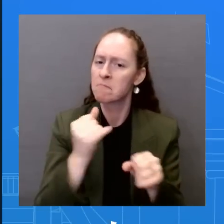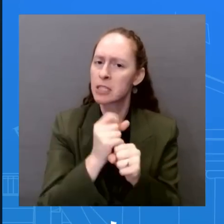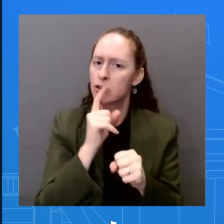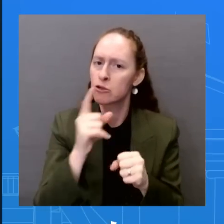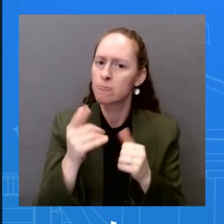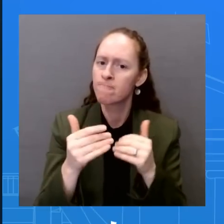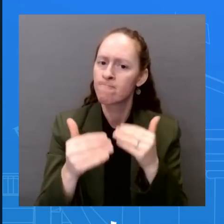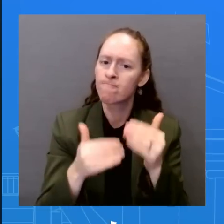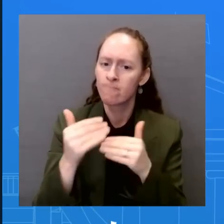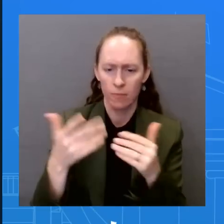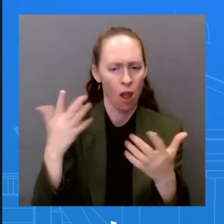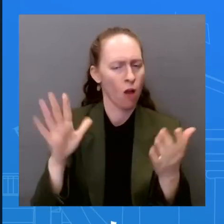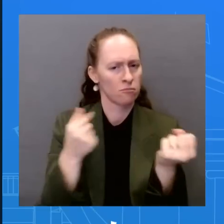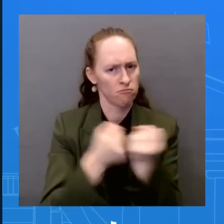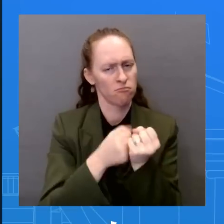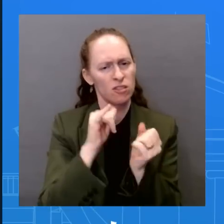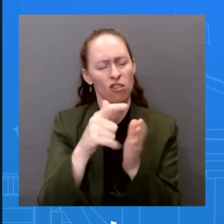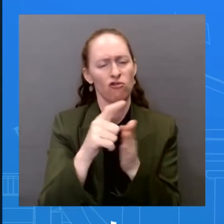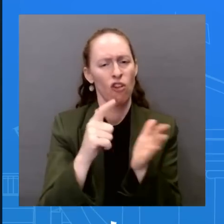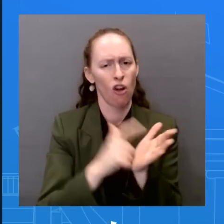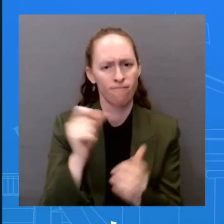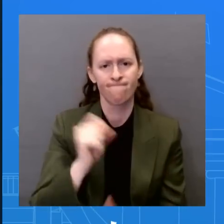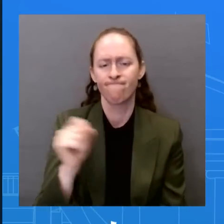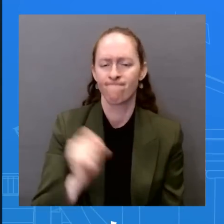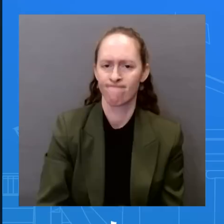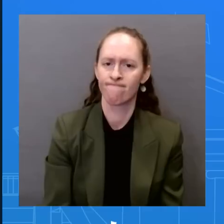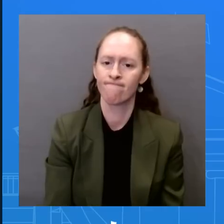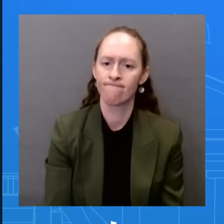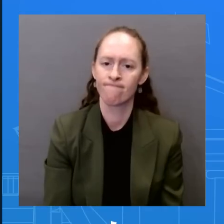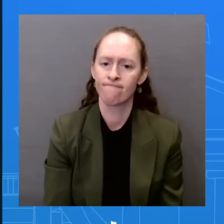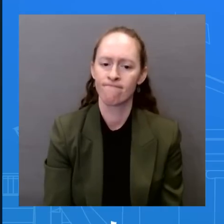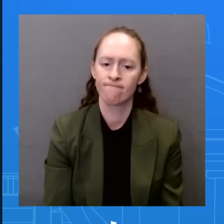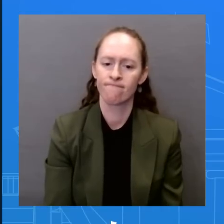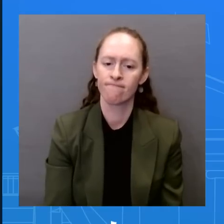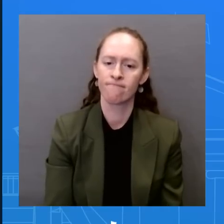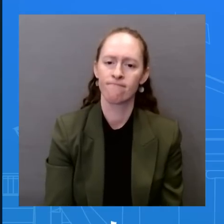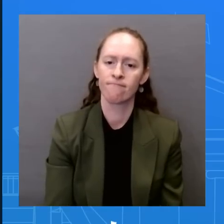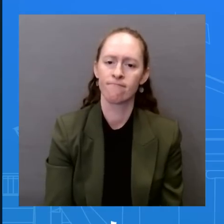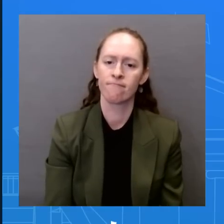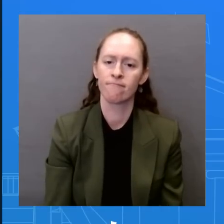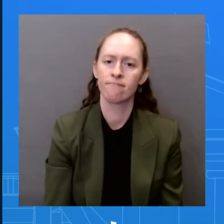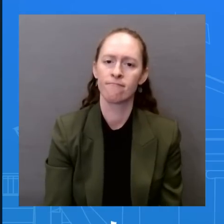And this is an issue, when it comes to marriage equality, that he has supported through --